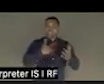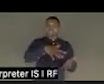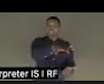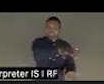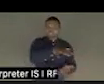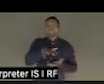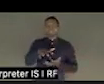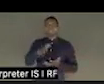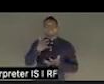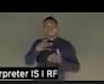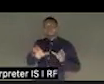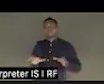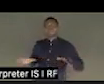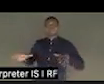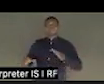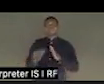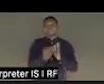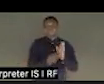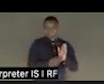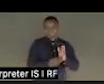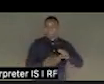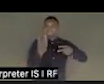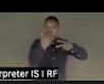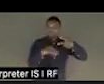their experiences when it comes to user testing.